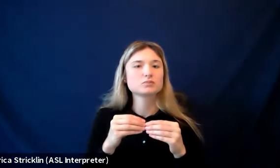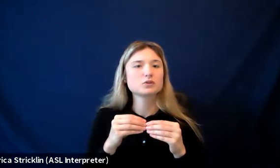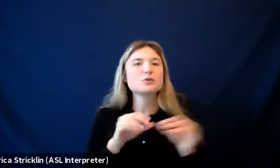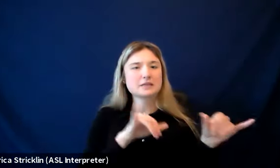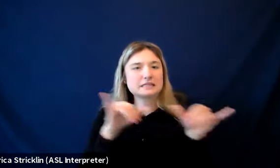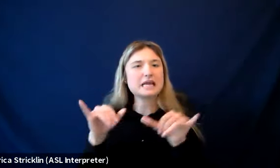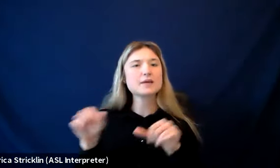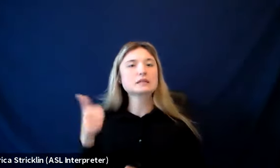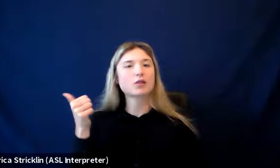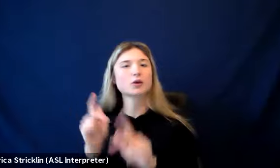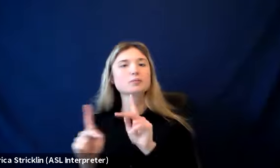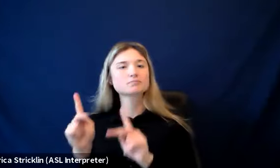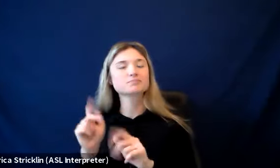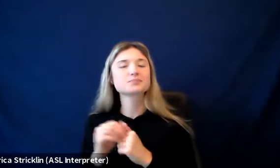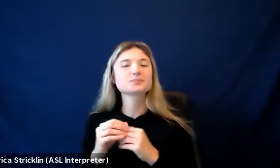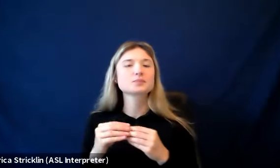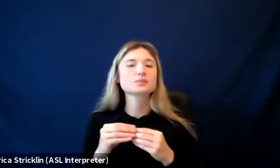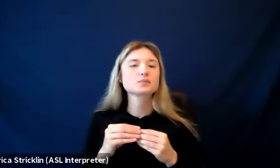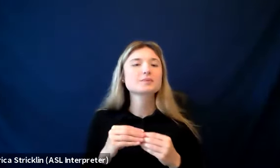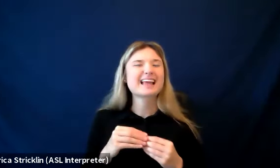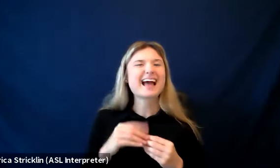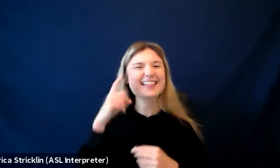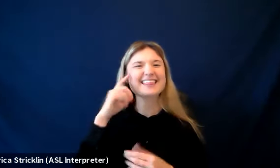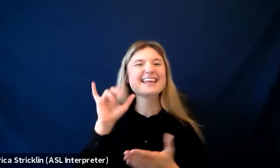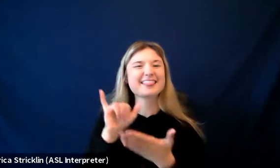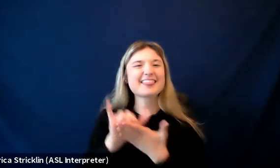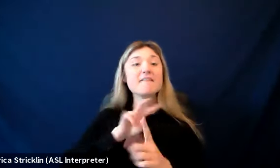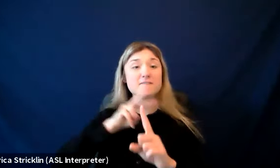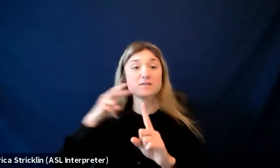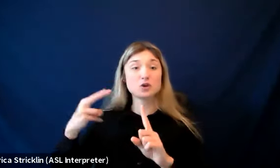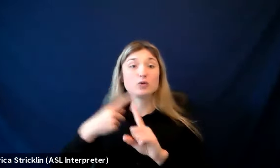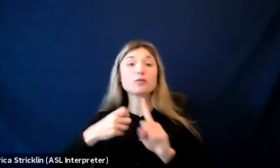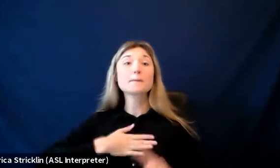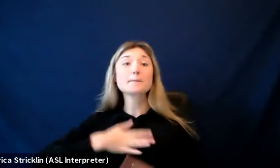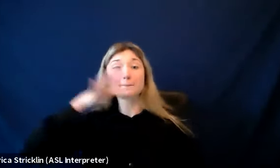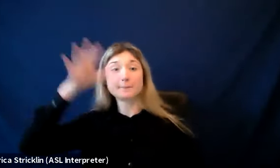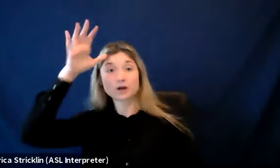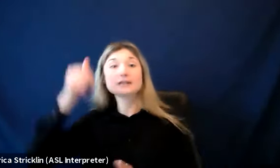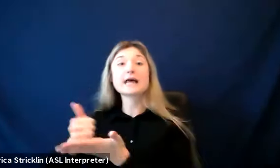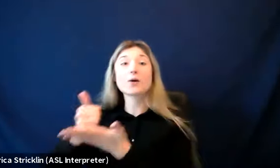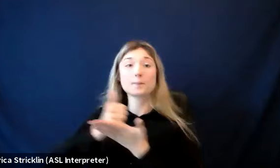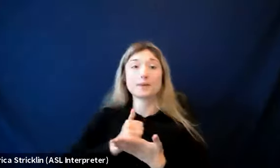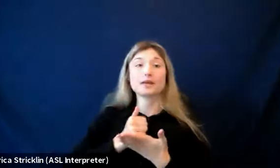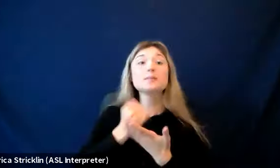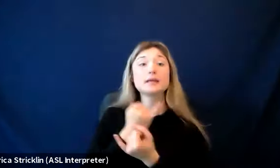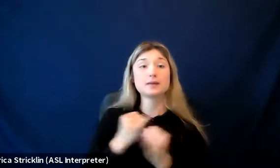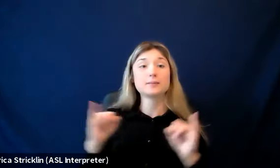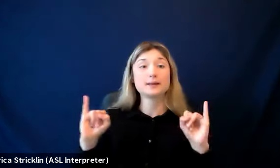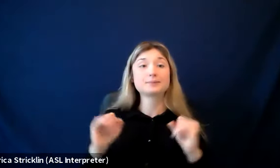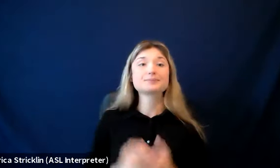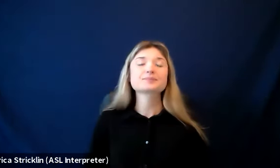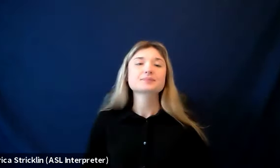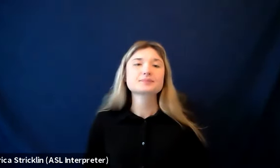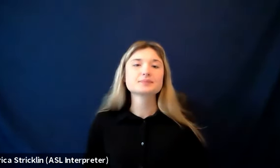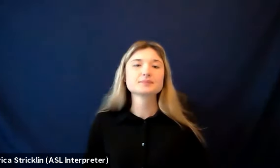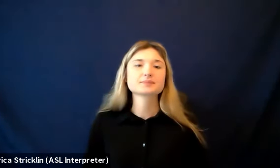And I think that helps with a lot of an opponent.